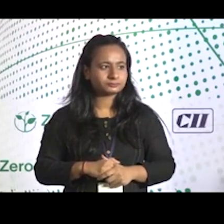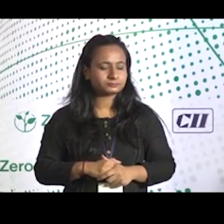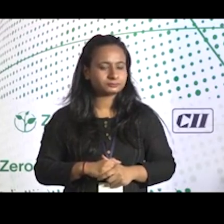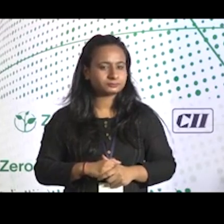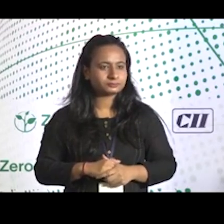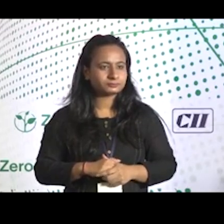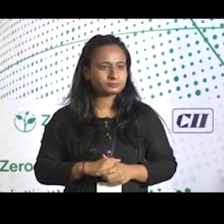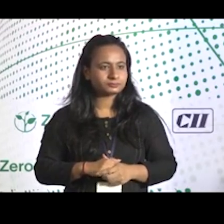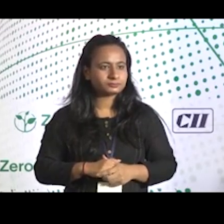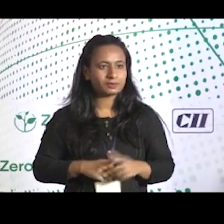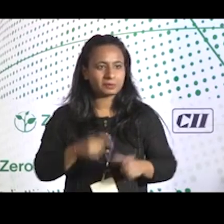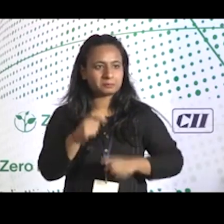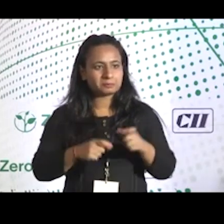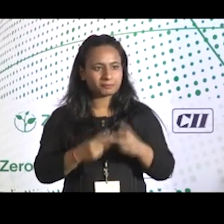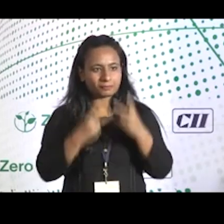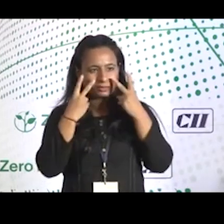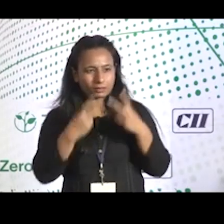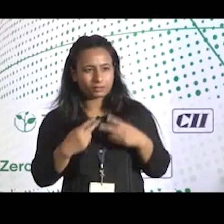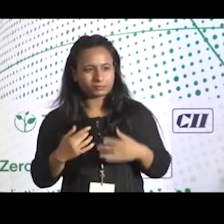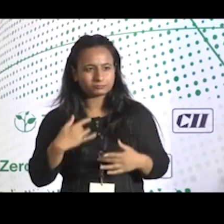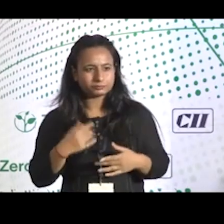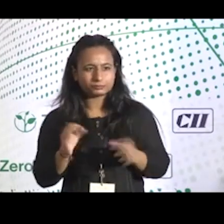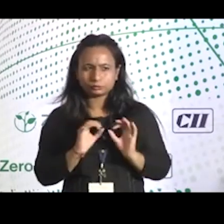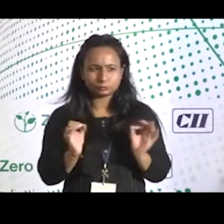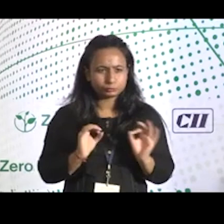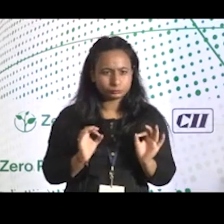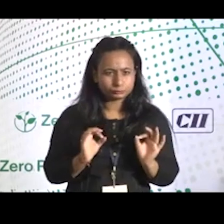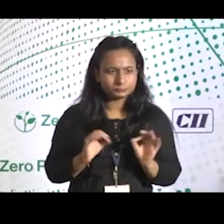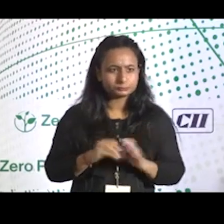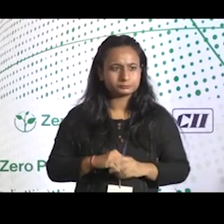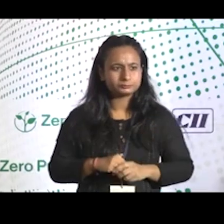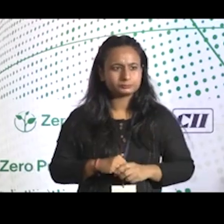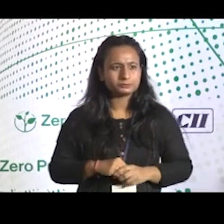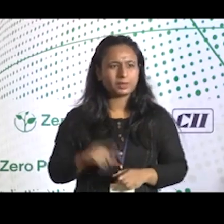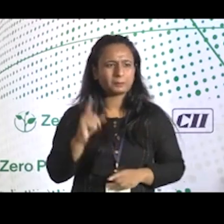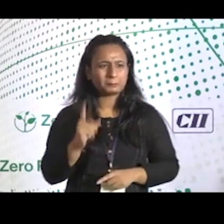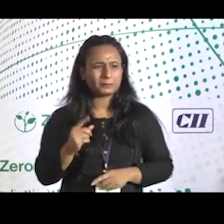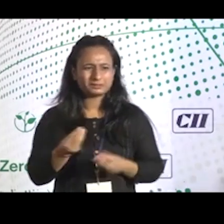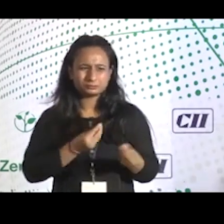They don't have much interest but and some of these grants have already